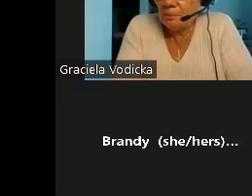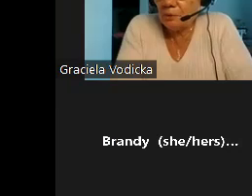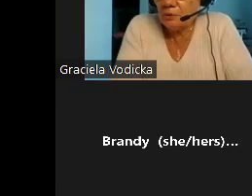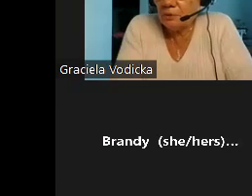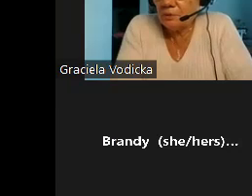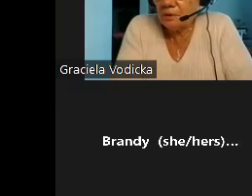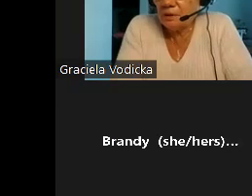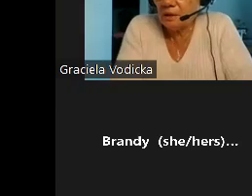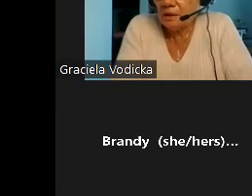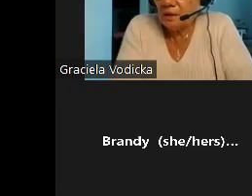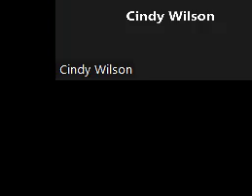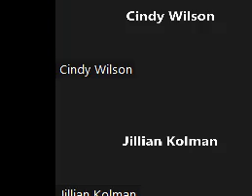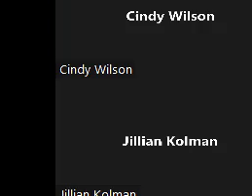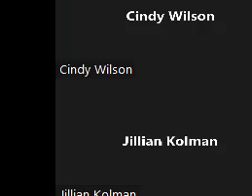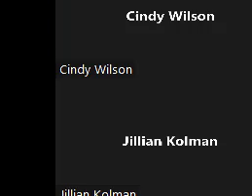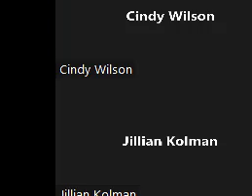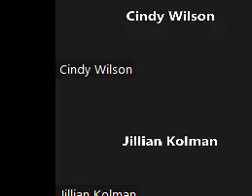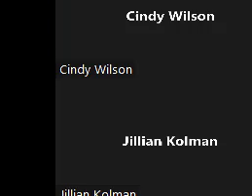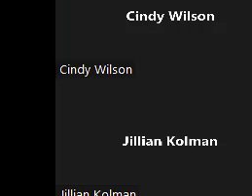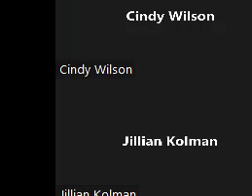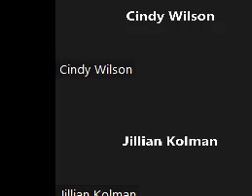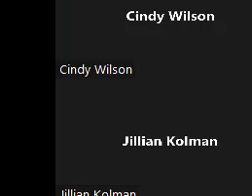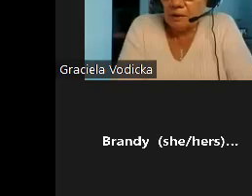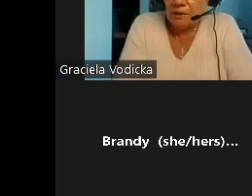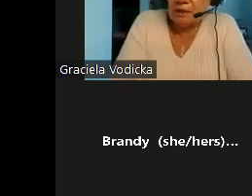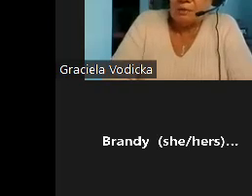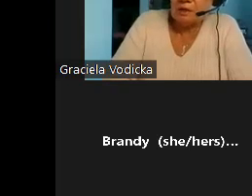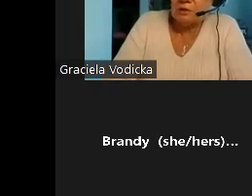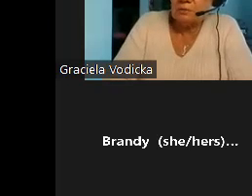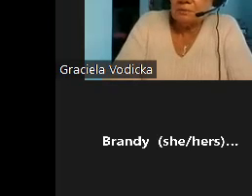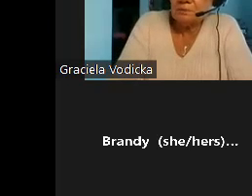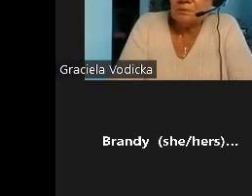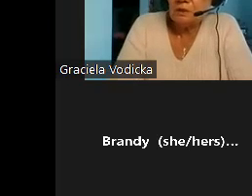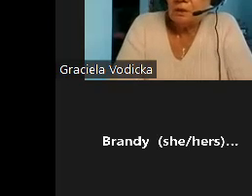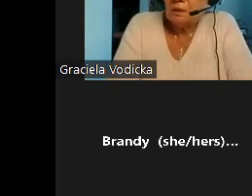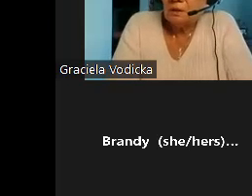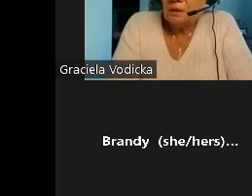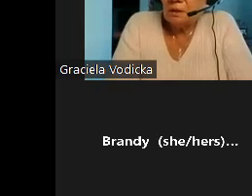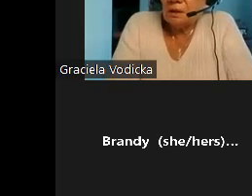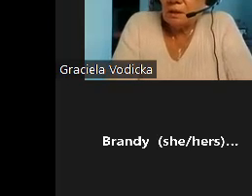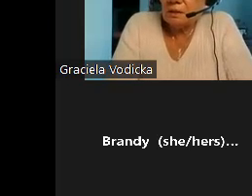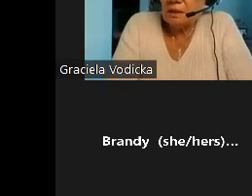the program and begin trainings with application assistants and so that's the intention of our